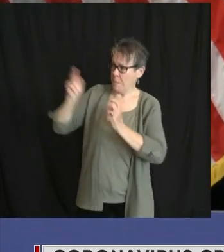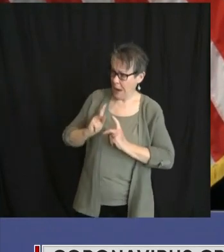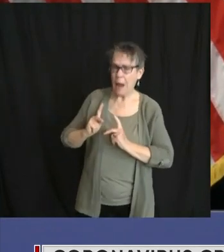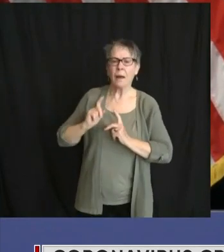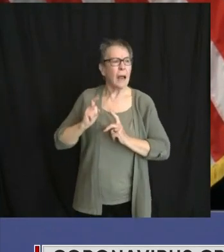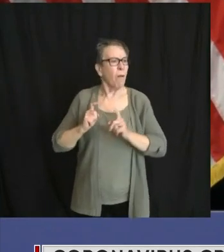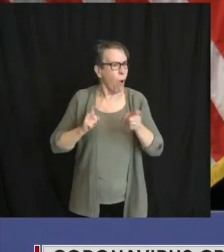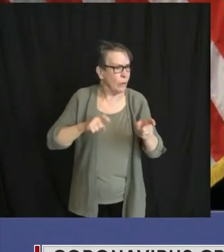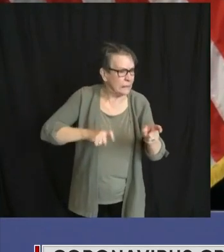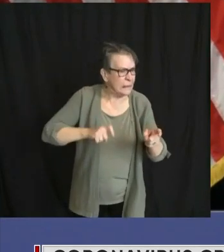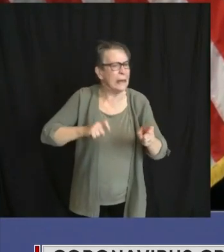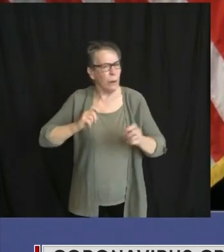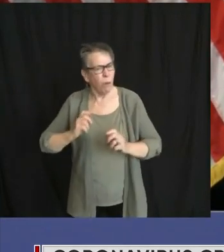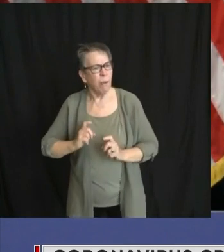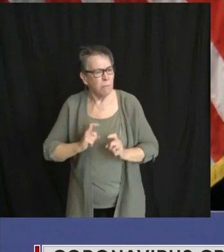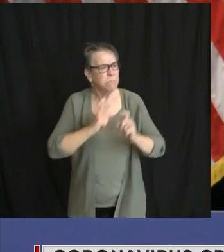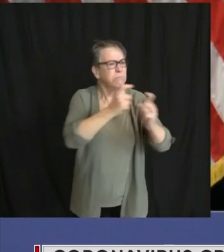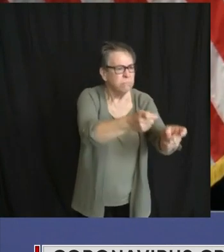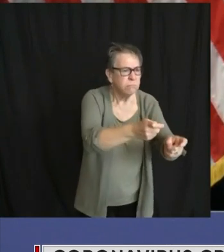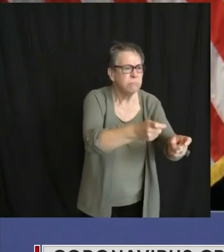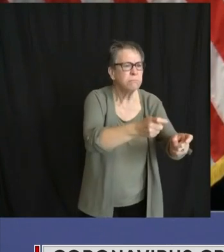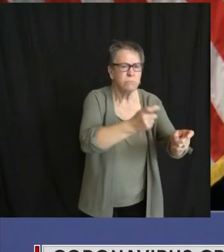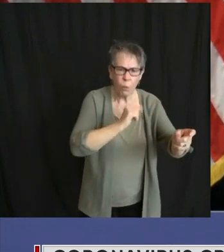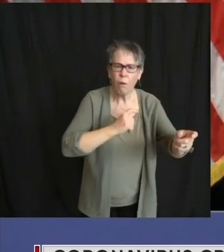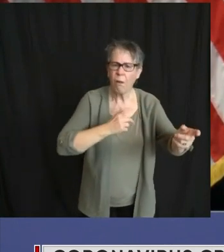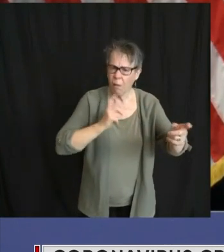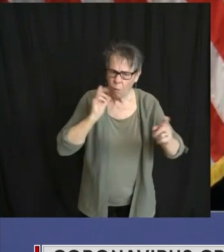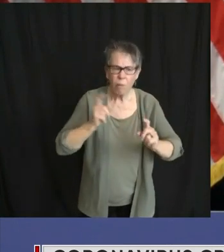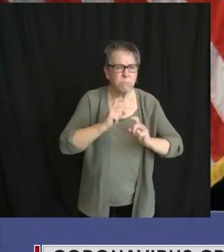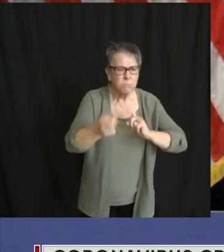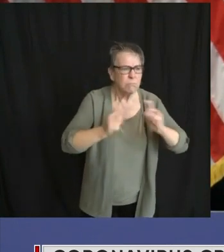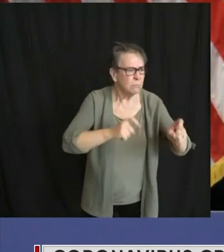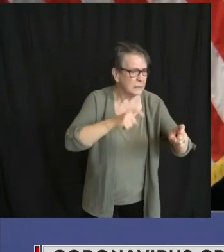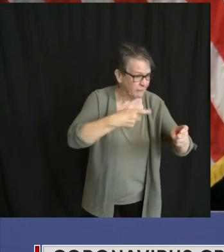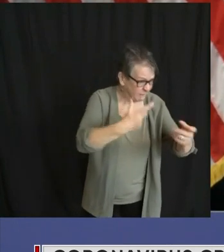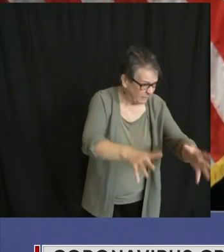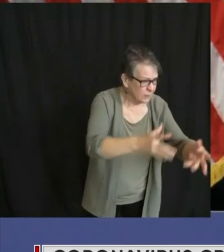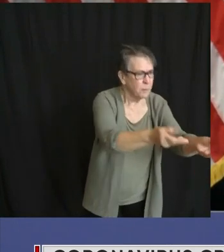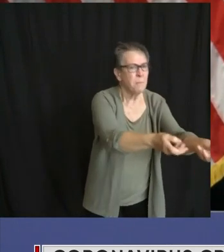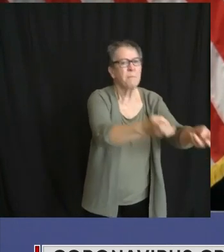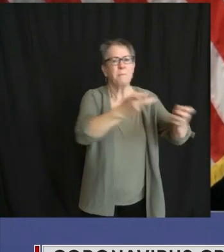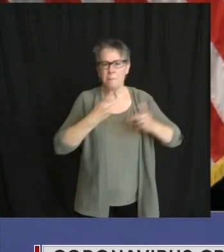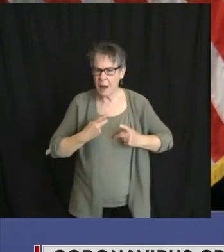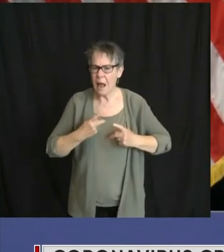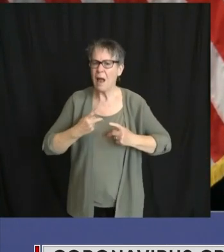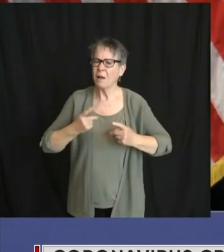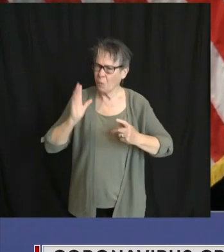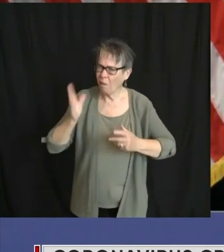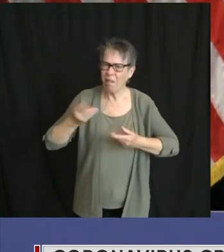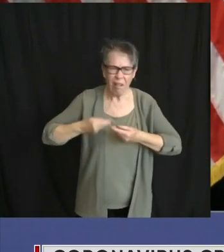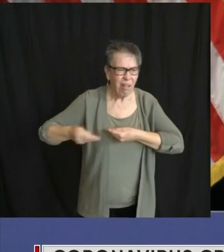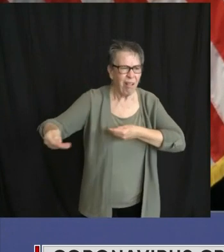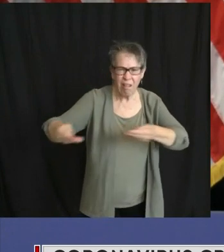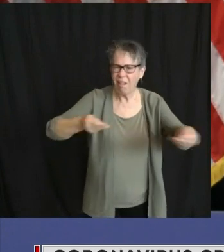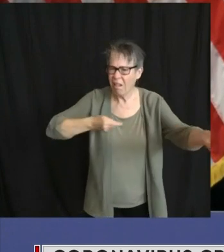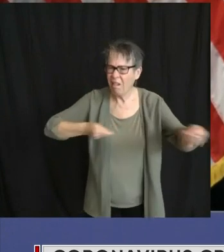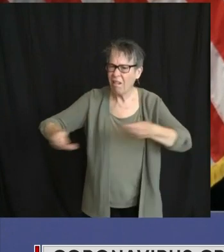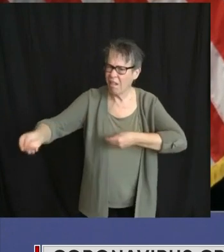FAMILY UP THERE AND THEY ARE GOING THROUGH A TOUGH STRETCH.